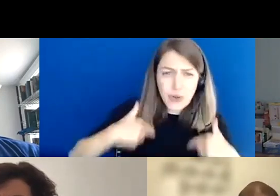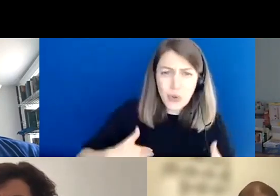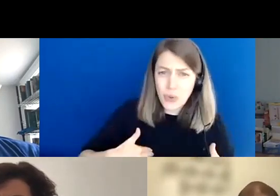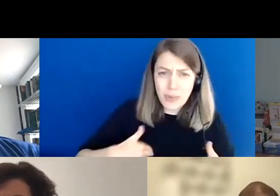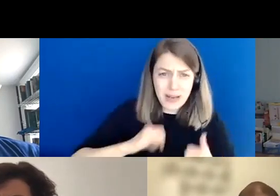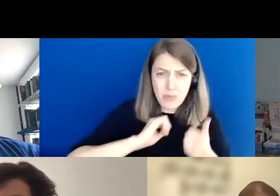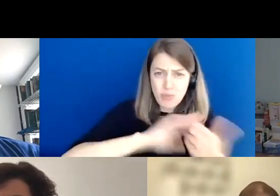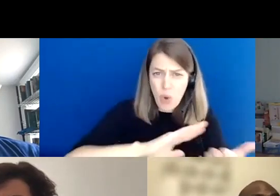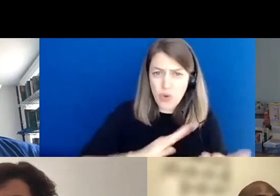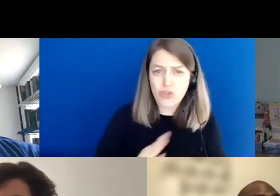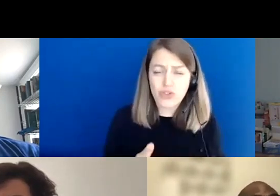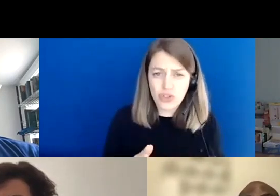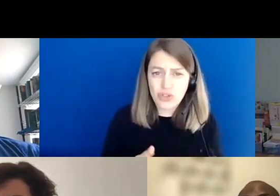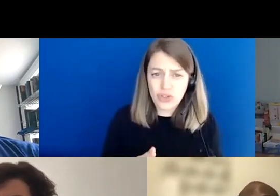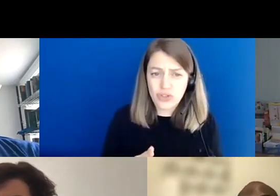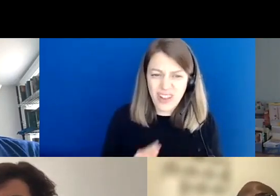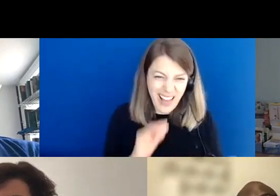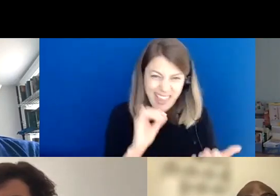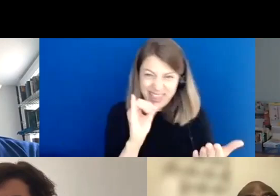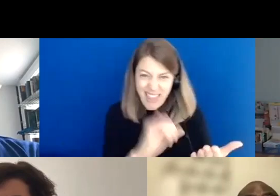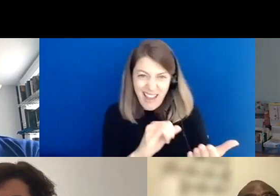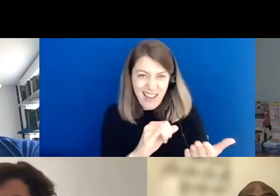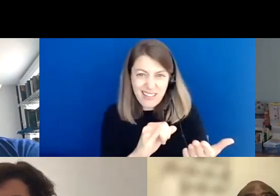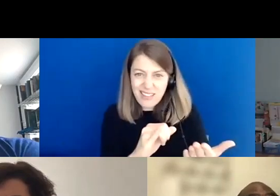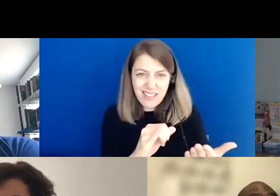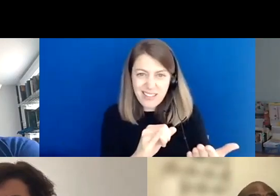and that is not in keeping with any ethical system